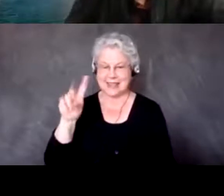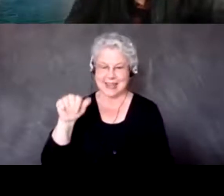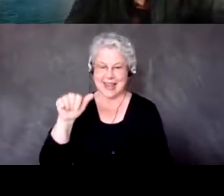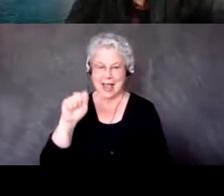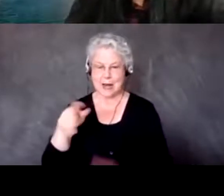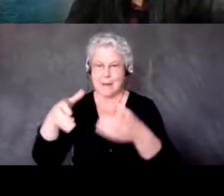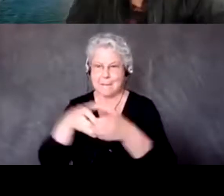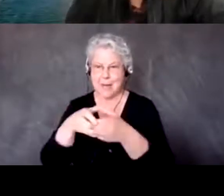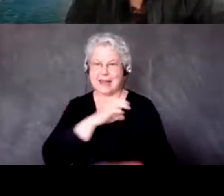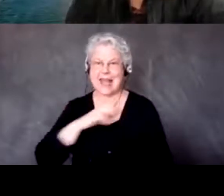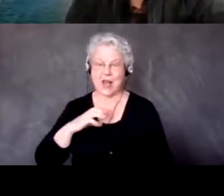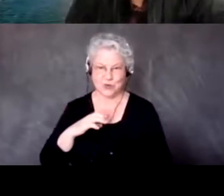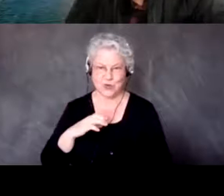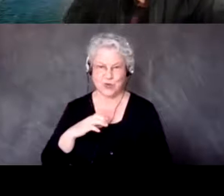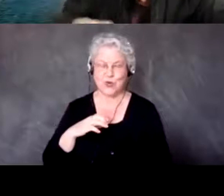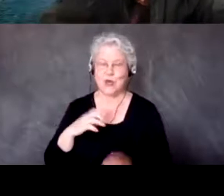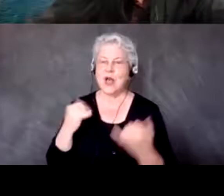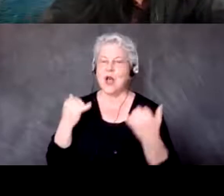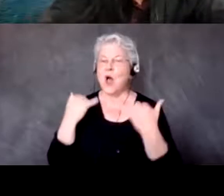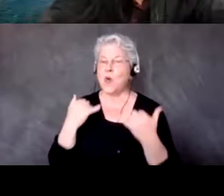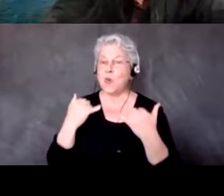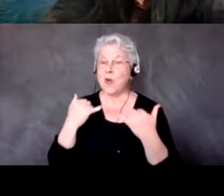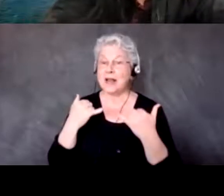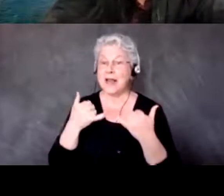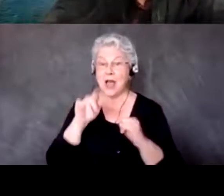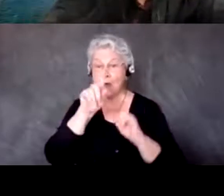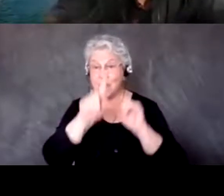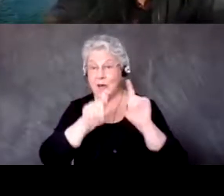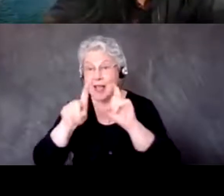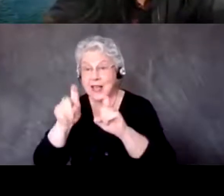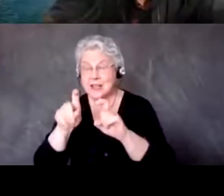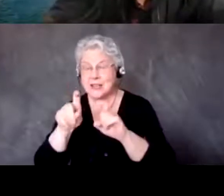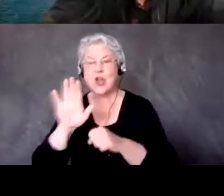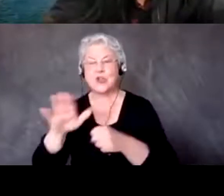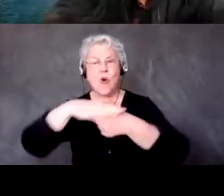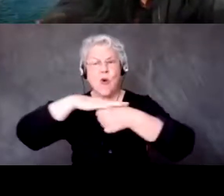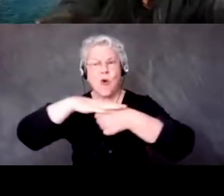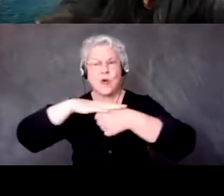I'd like to take this time to ask you, what territory are you Zooming in from?